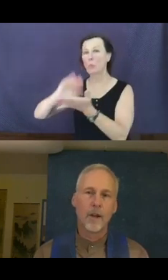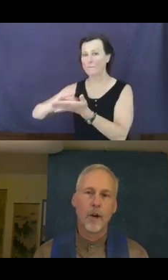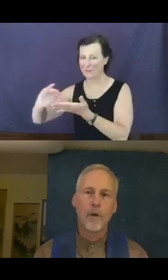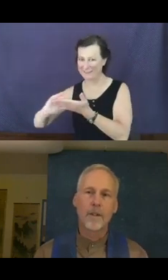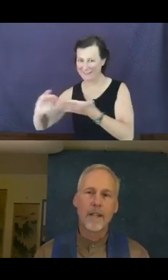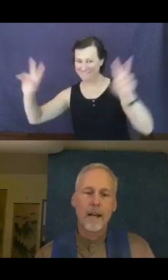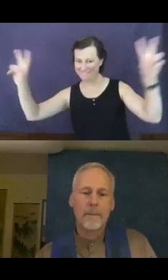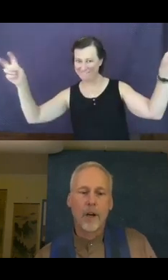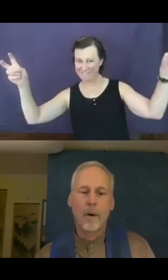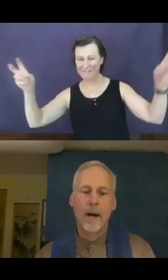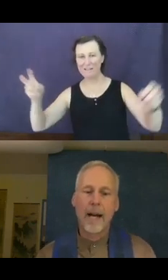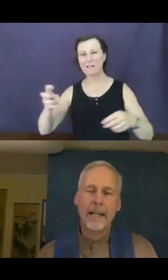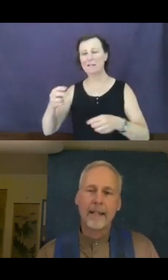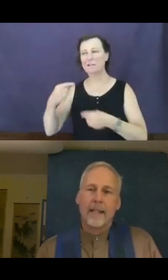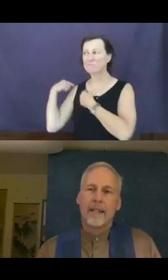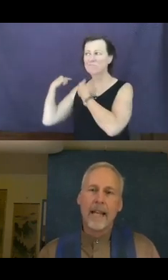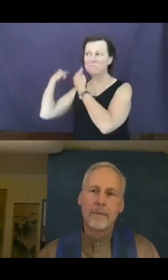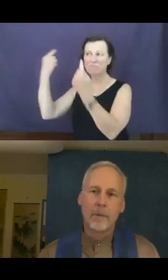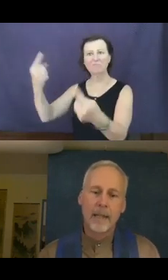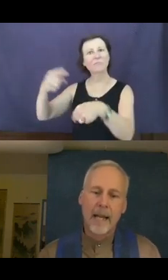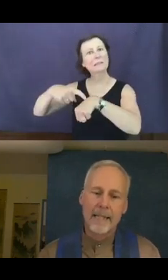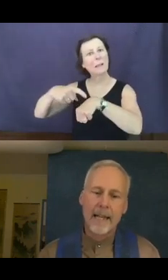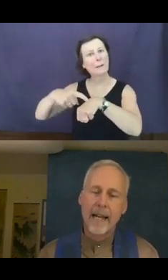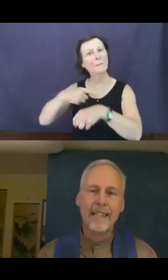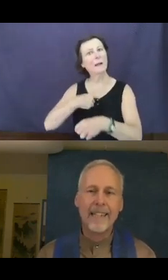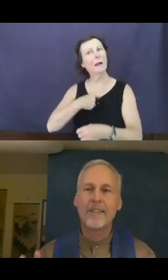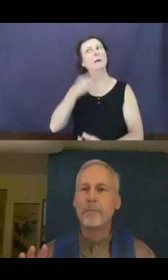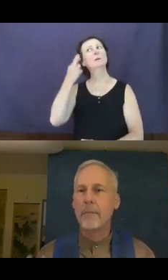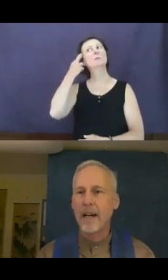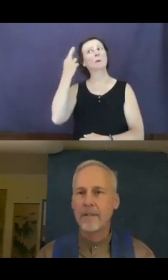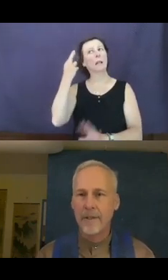Over time, though, I came to realize that I needed to modify